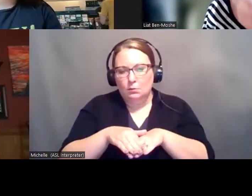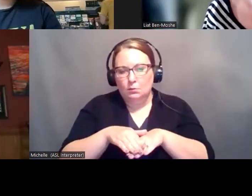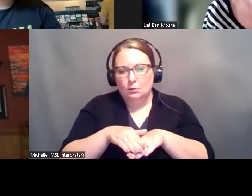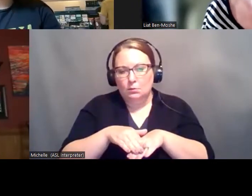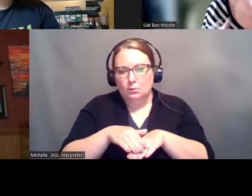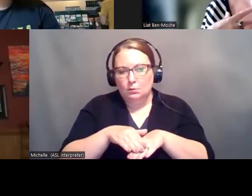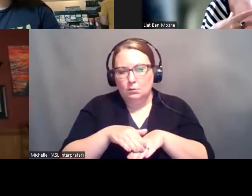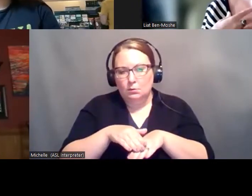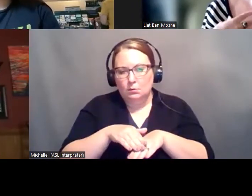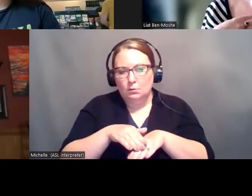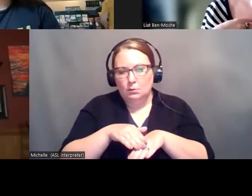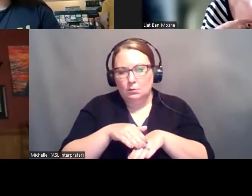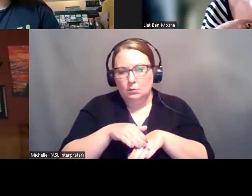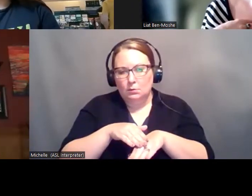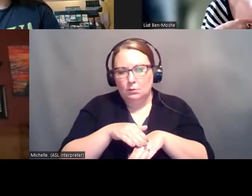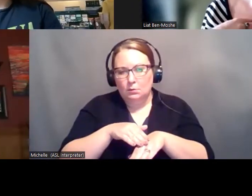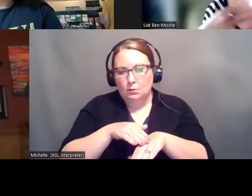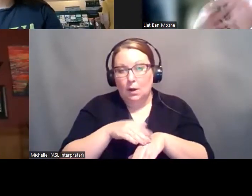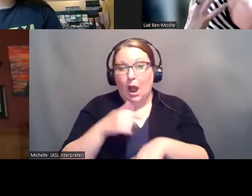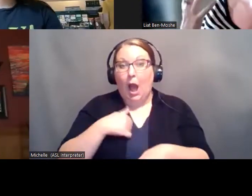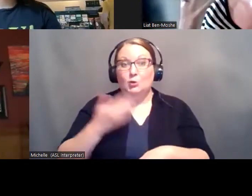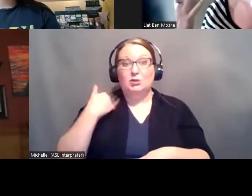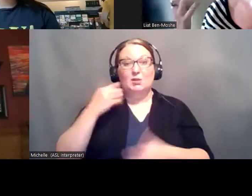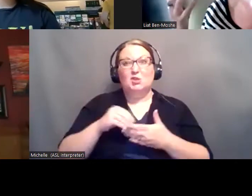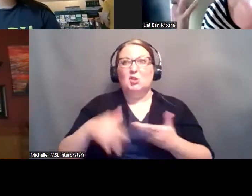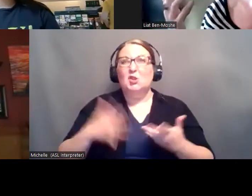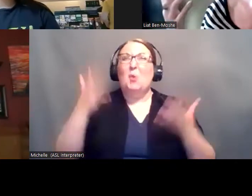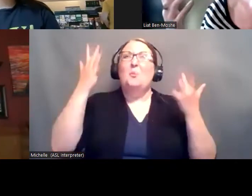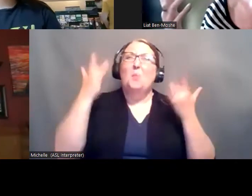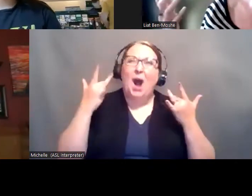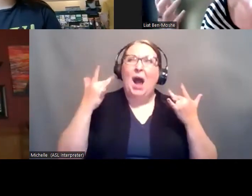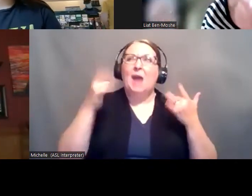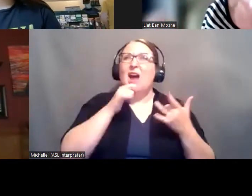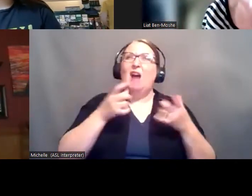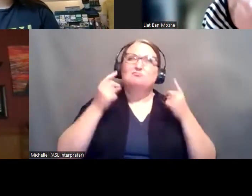I once was that student who was like, "Why not next year?"